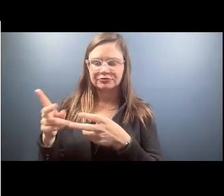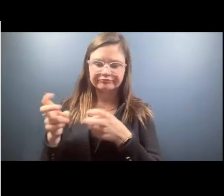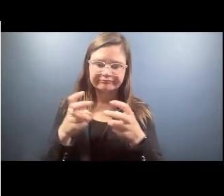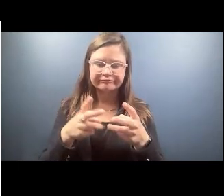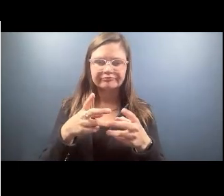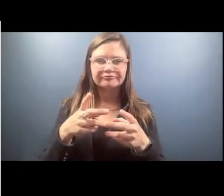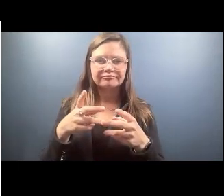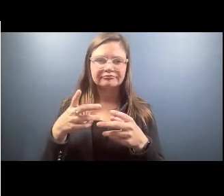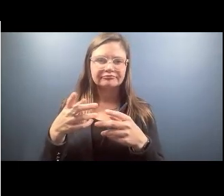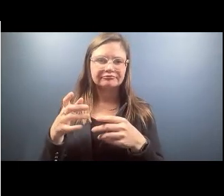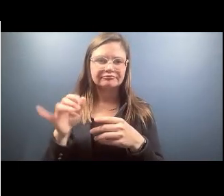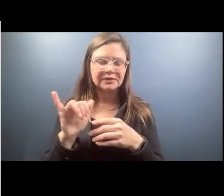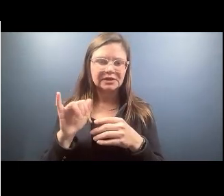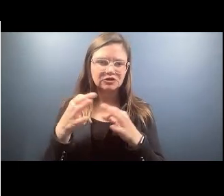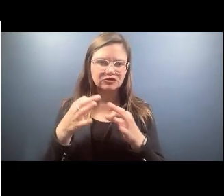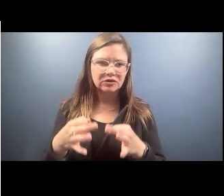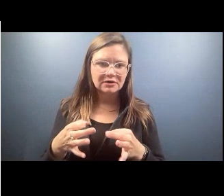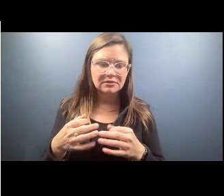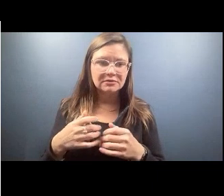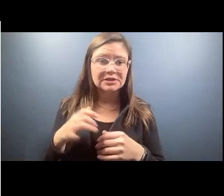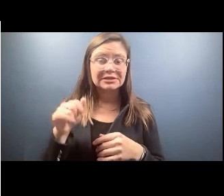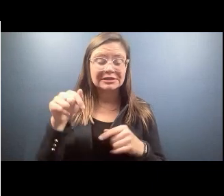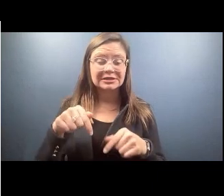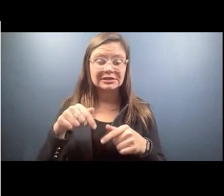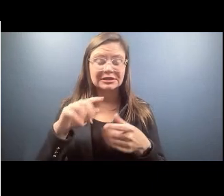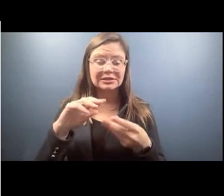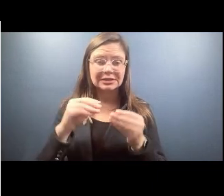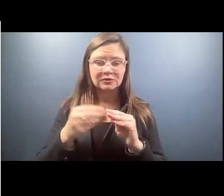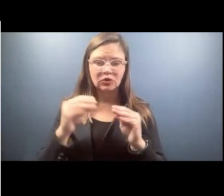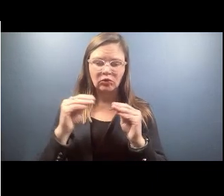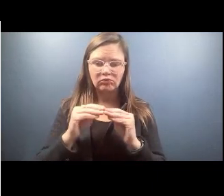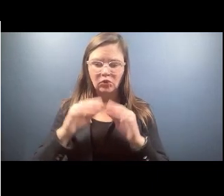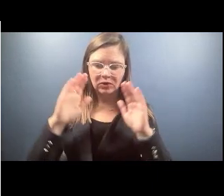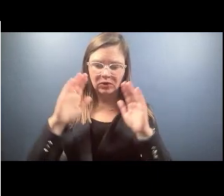The value of these kind of data is that they're more inclusive of the direct care workforce.